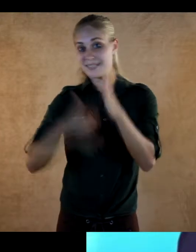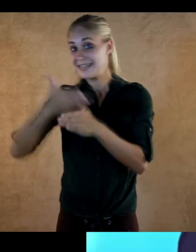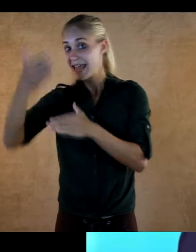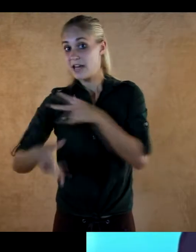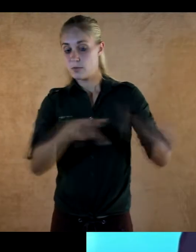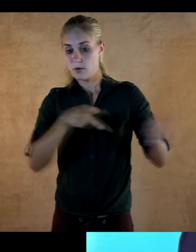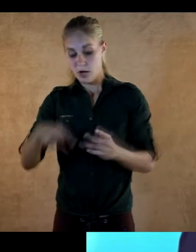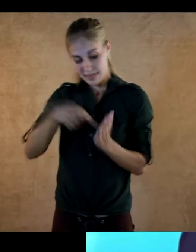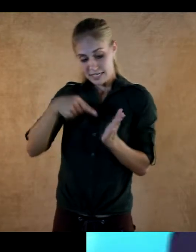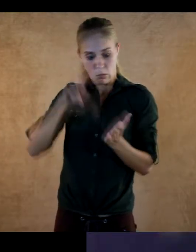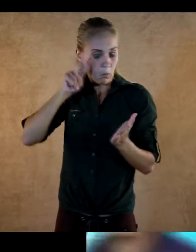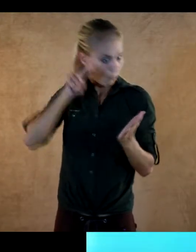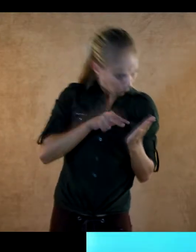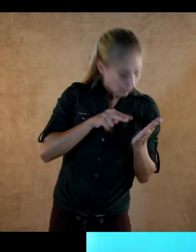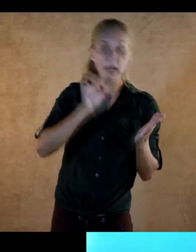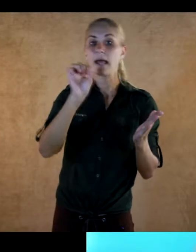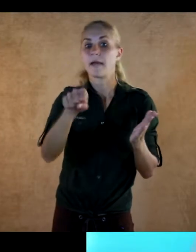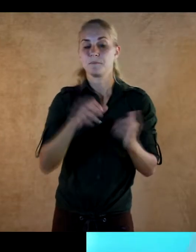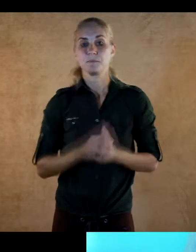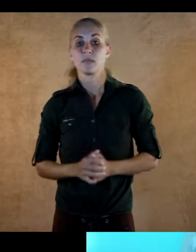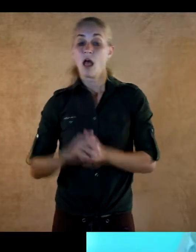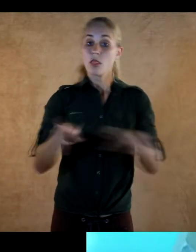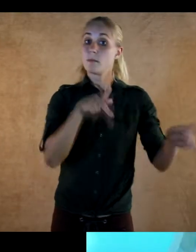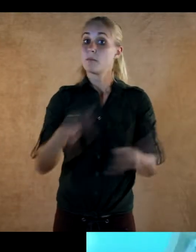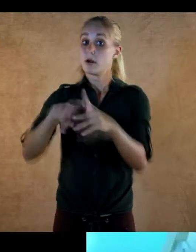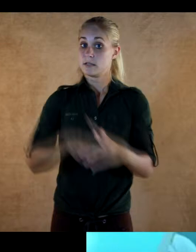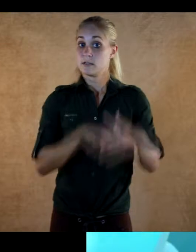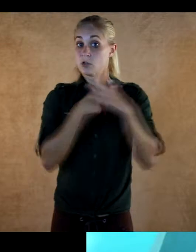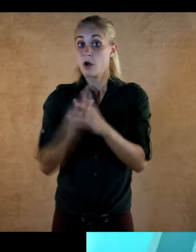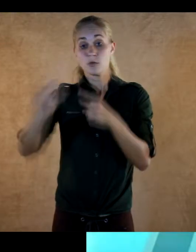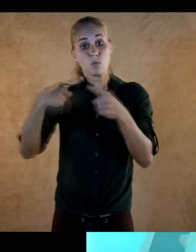This can be a major distraction. The party officially begins when the video starts.